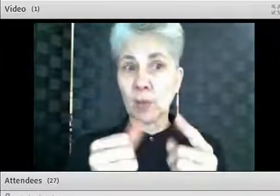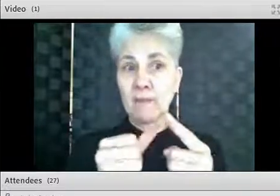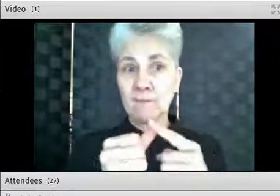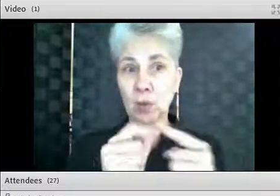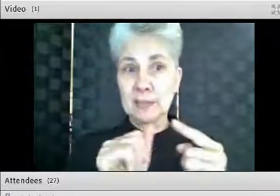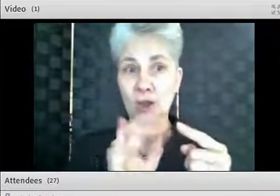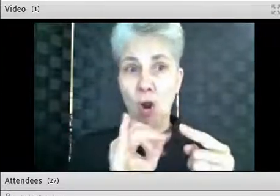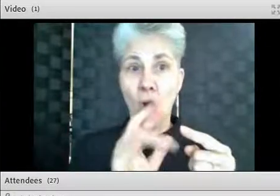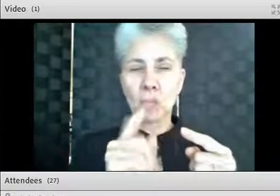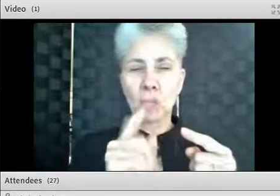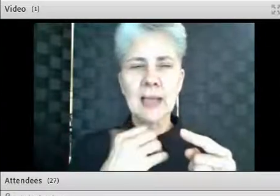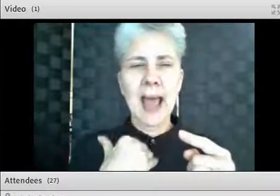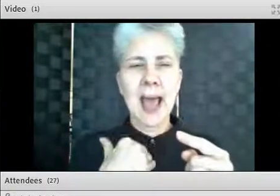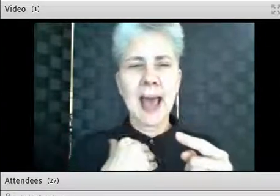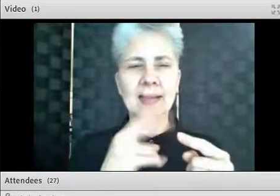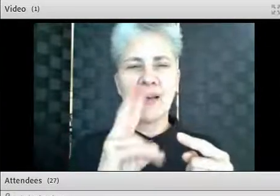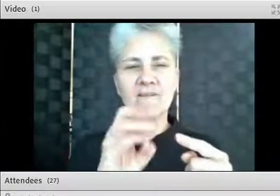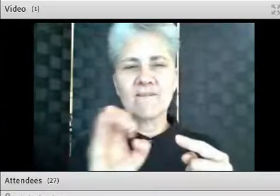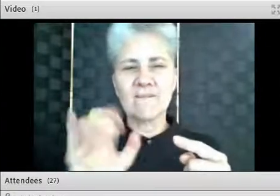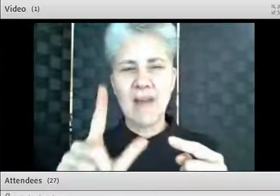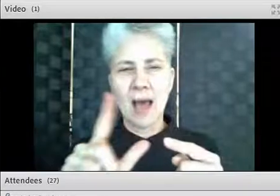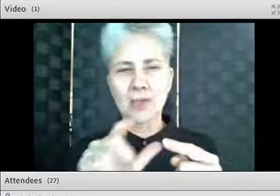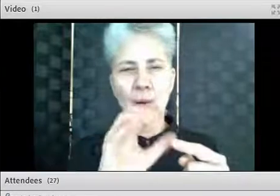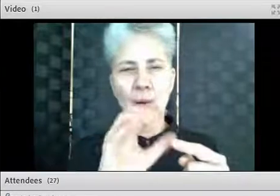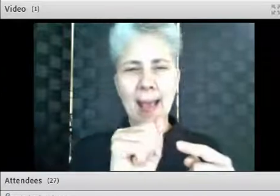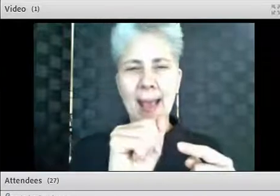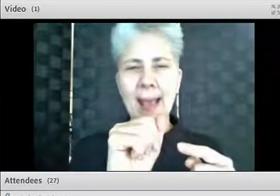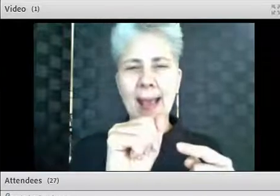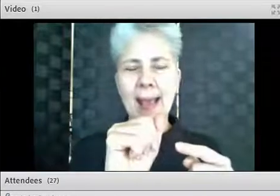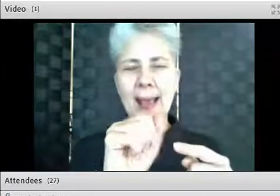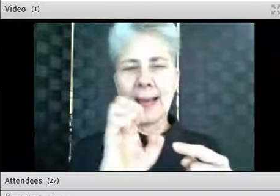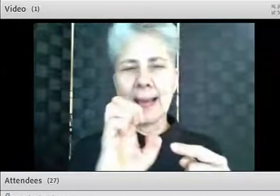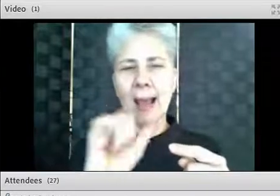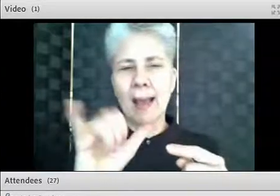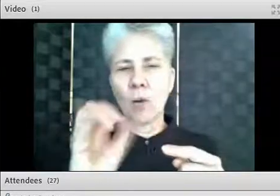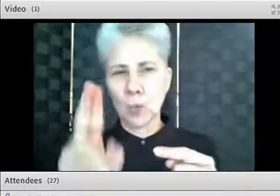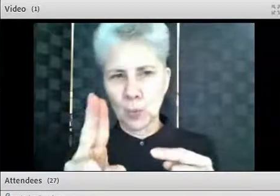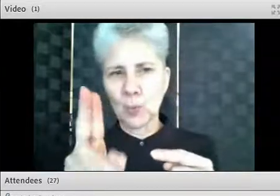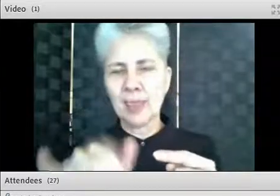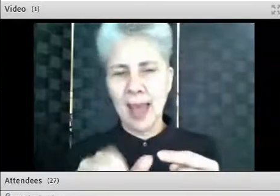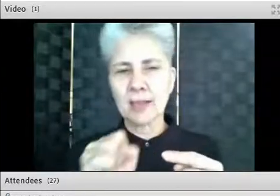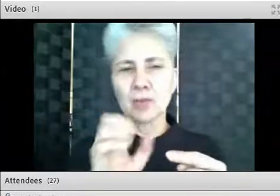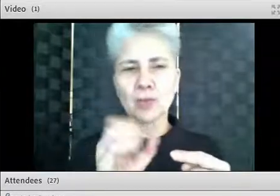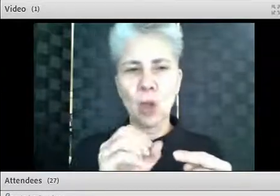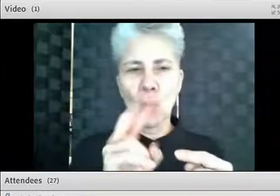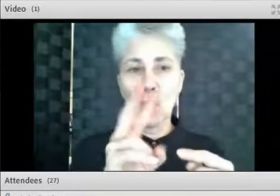that has an initial vowel so A, E, I, O, U, so a vowel,